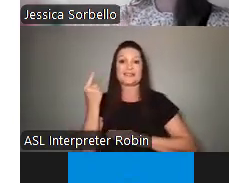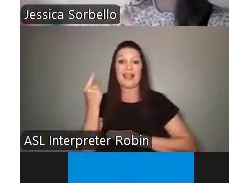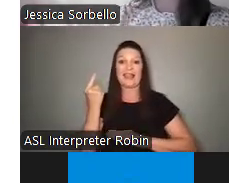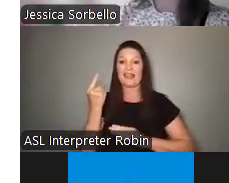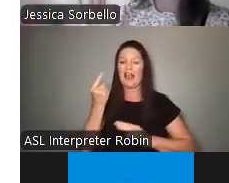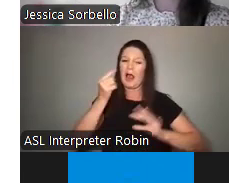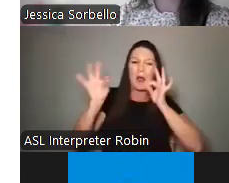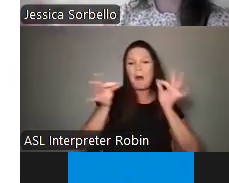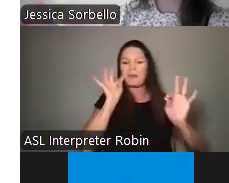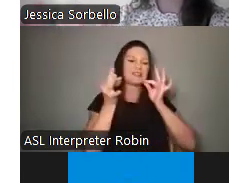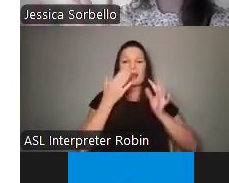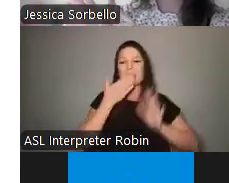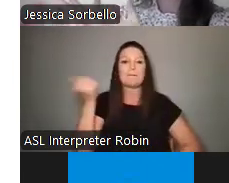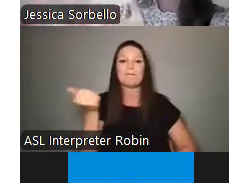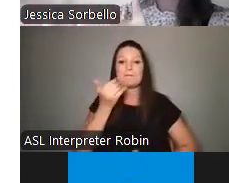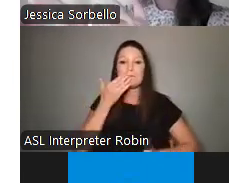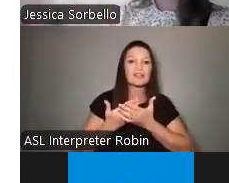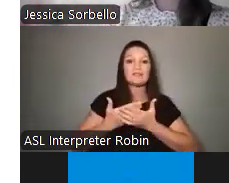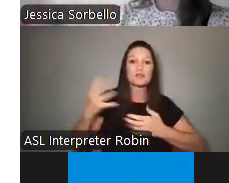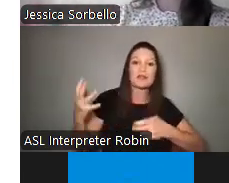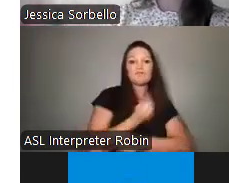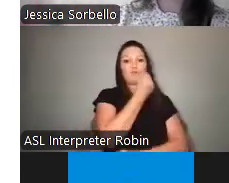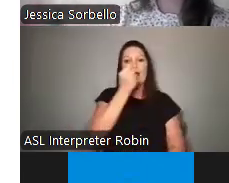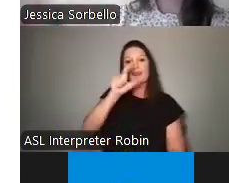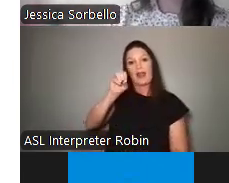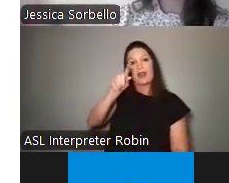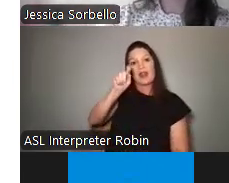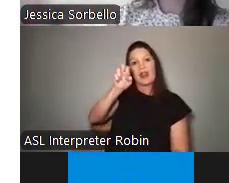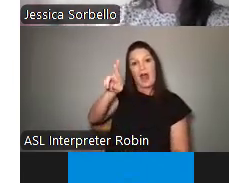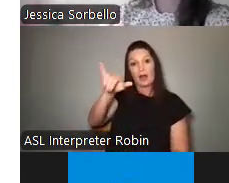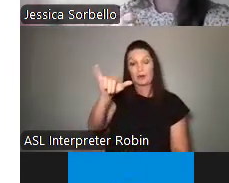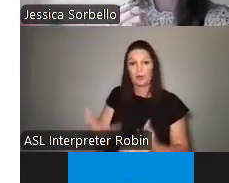REU. We go up to 100. As humans, we are all